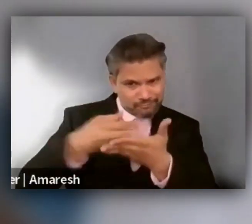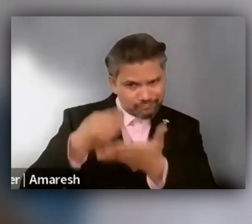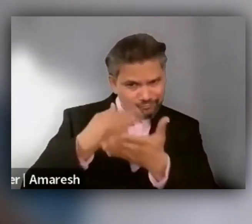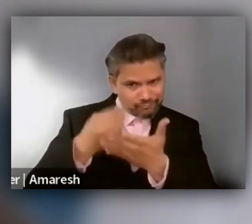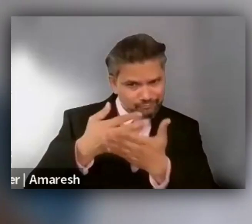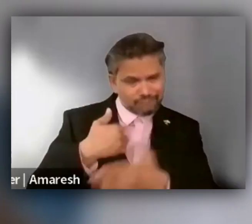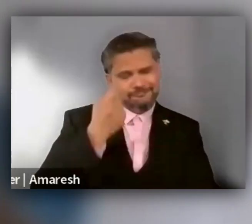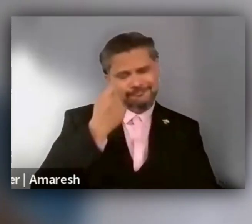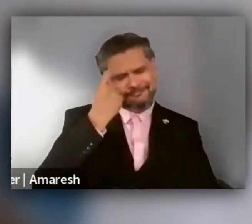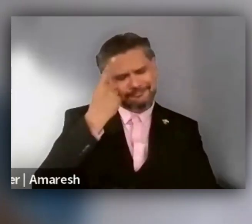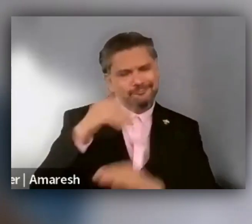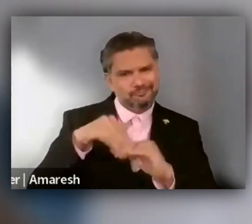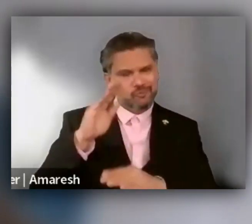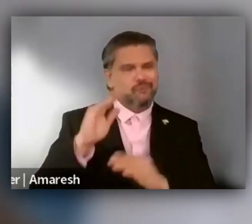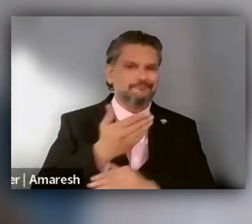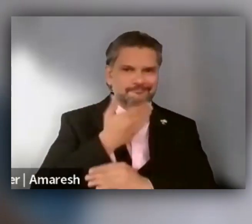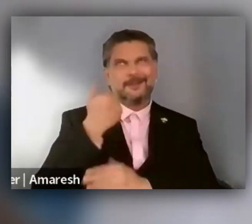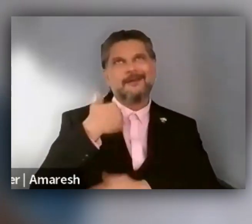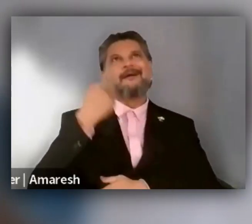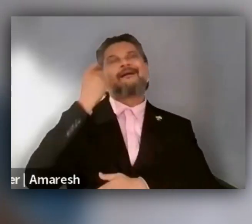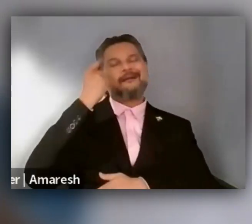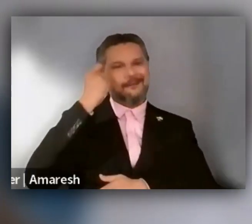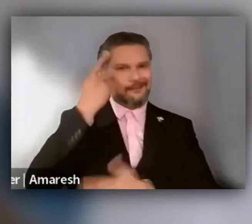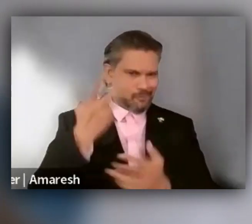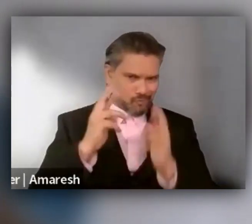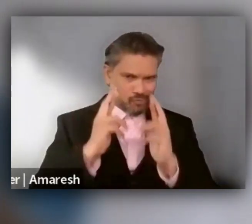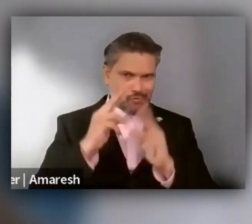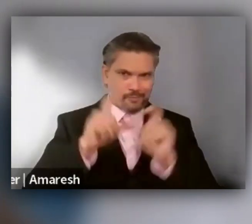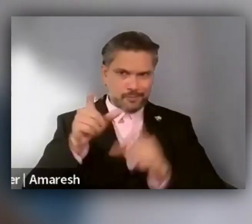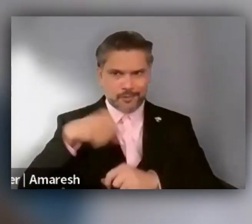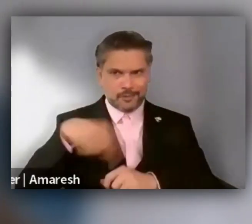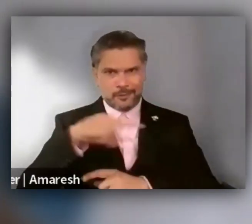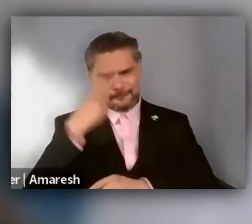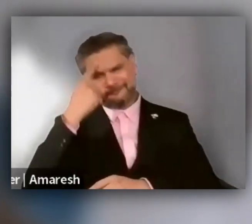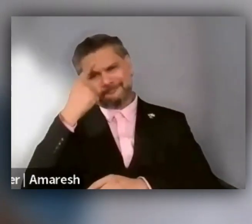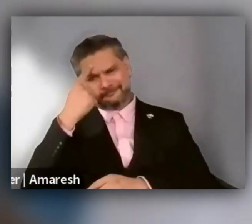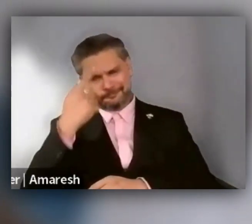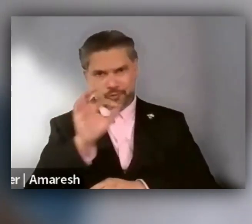And so I hope that this will raise many questions in the discussions.